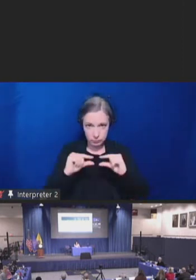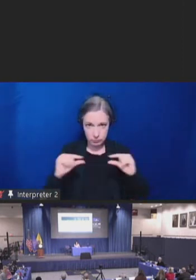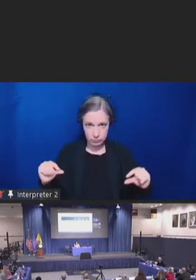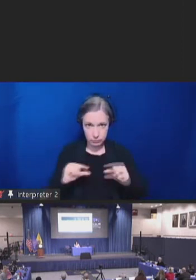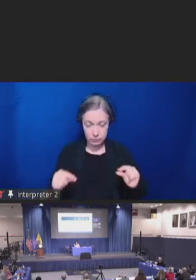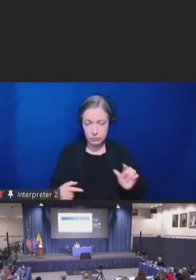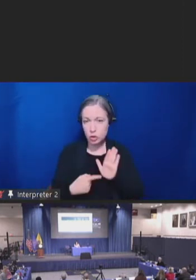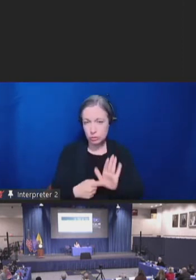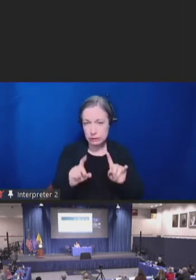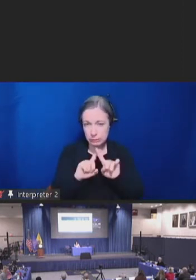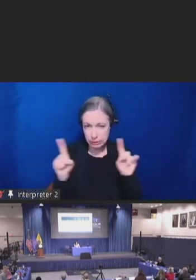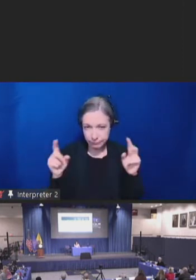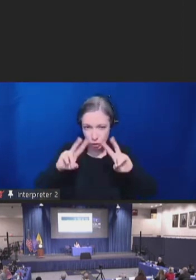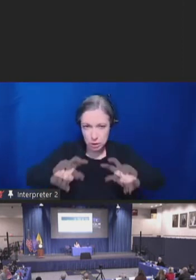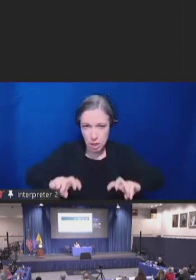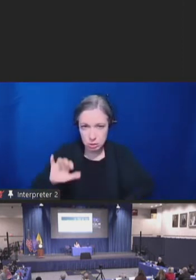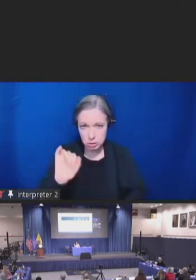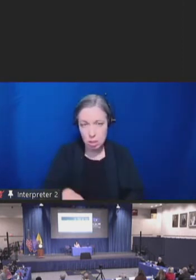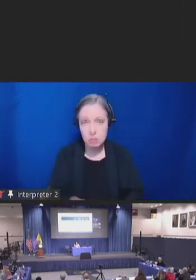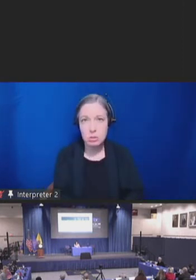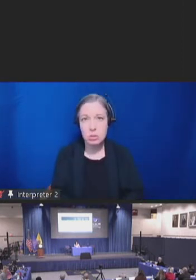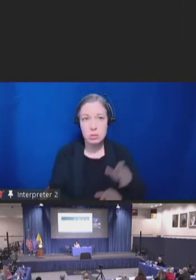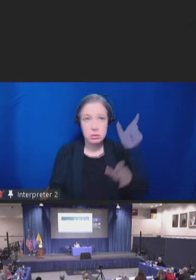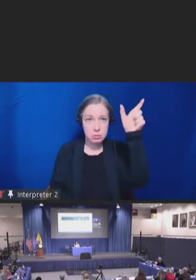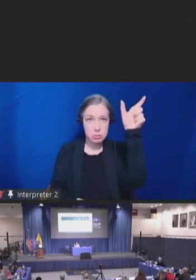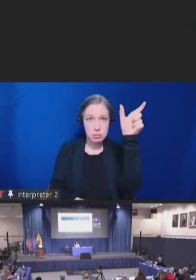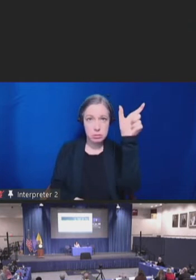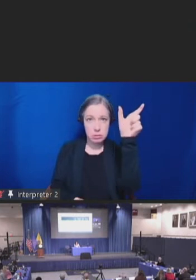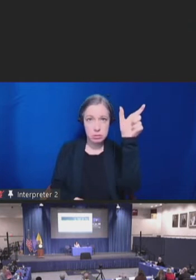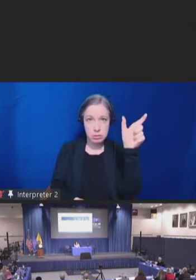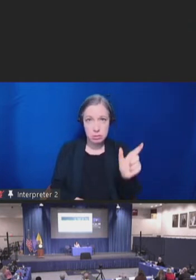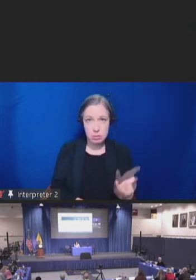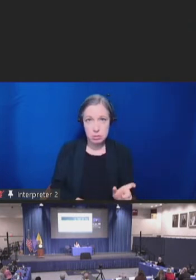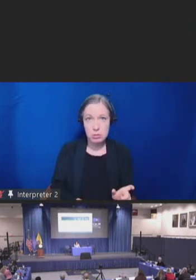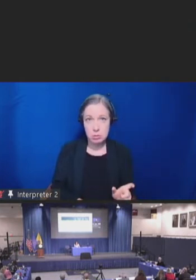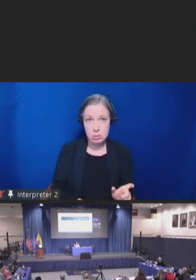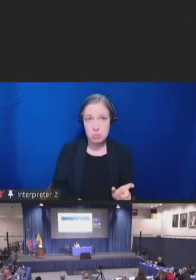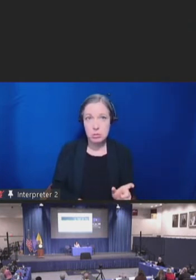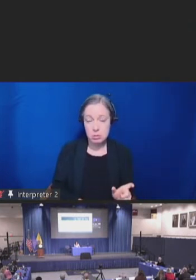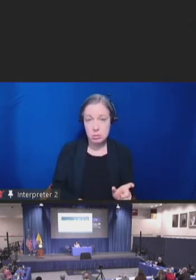And then the first column is the analysis. Second column is the sample size for the eczema cohort.